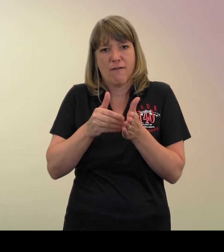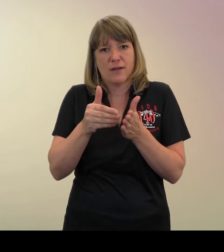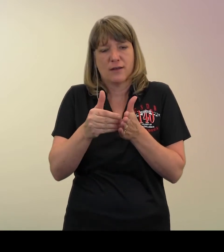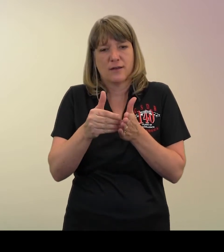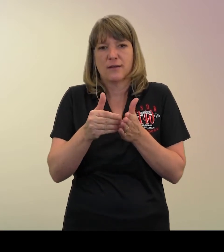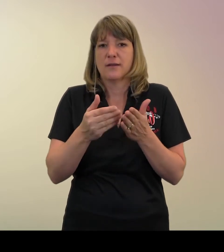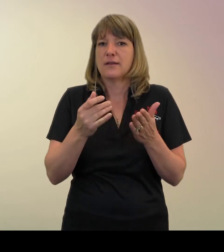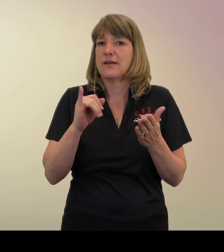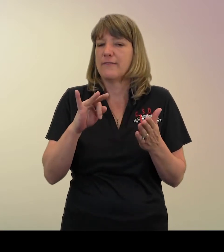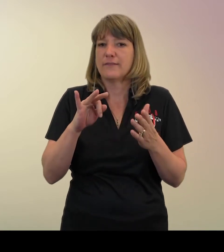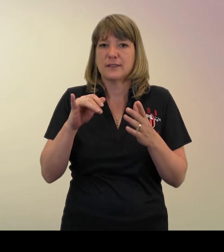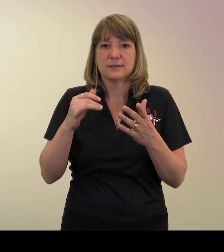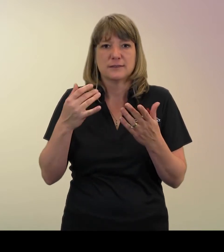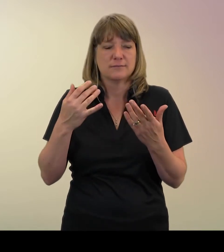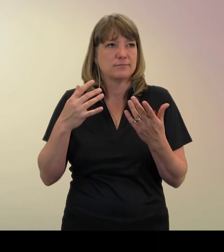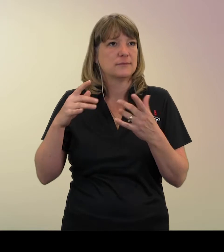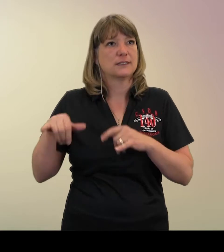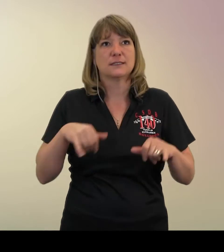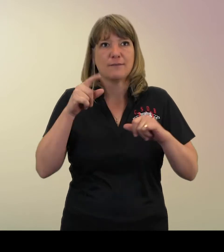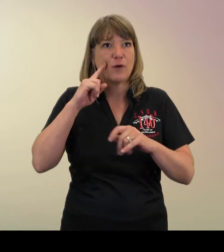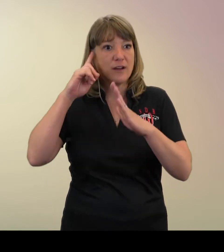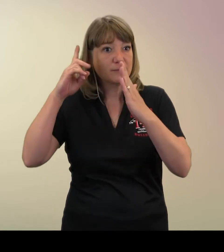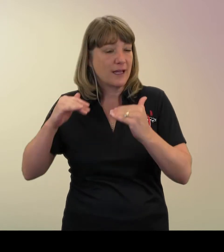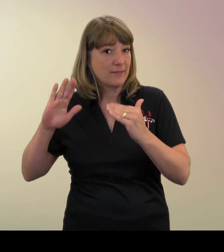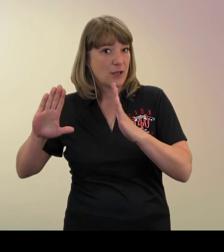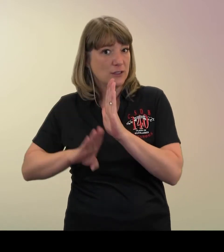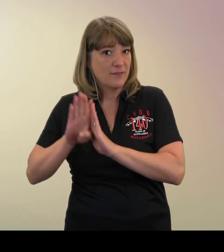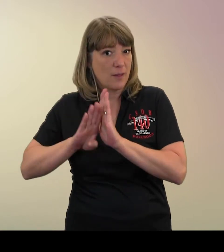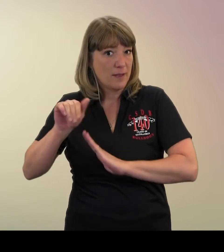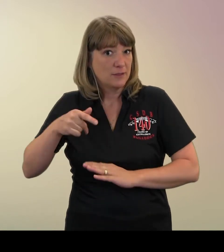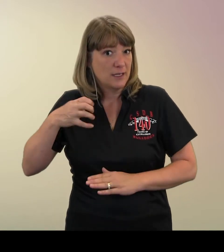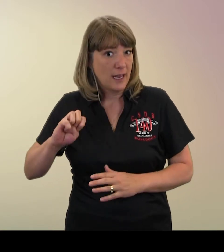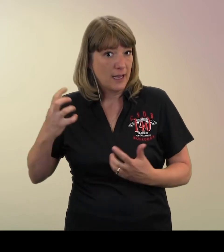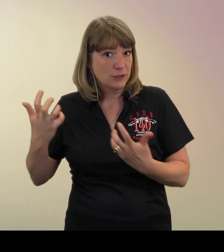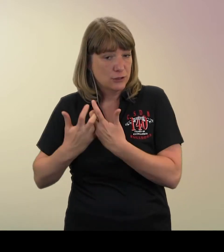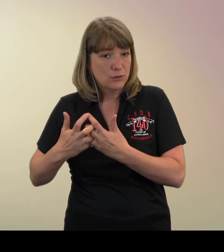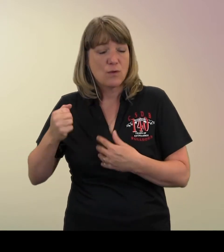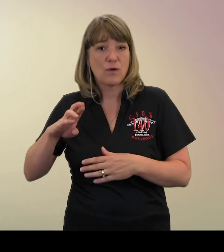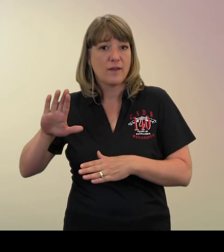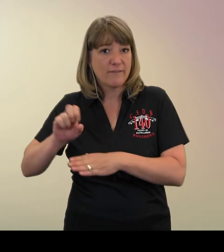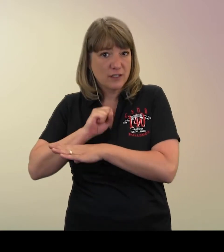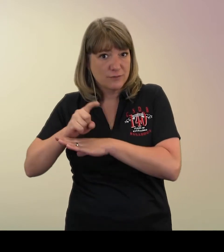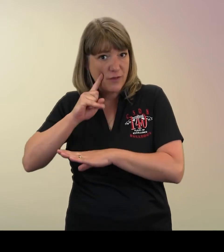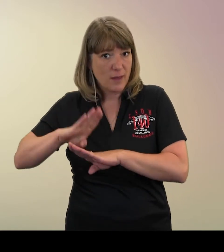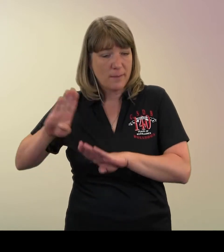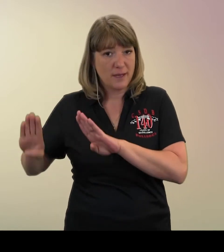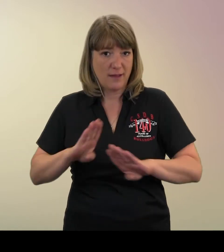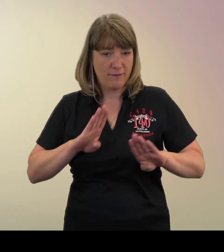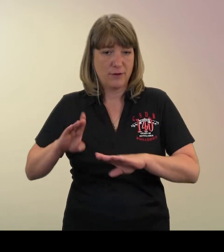is often, whether it's consistent with what we would expect for where they are developmentally,